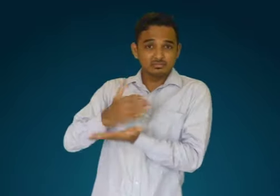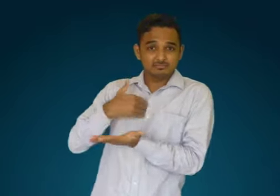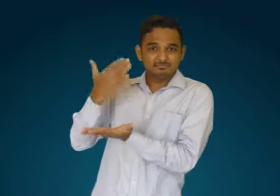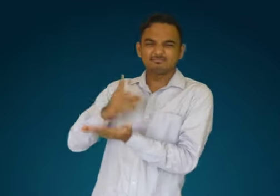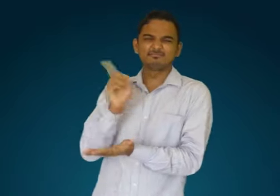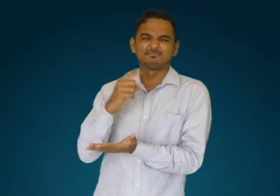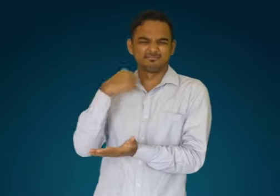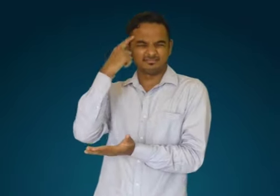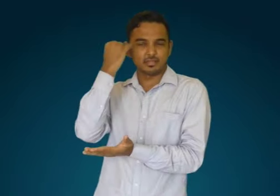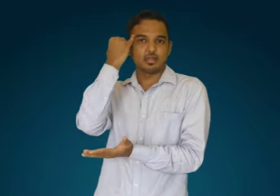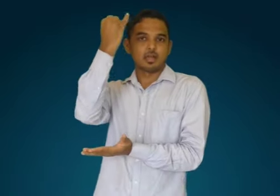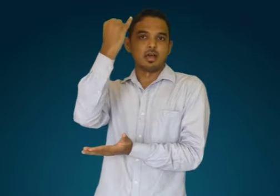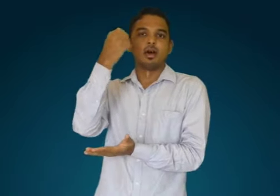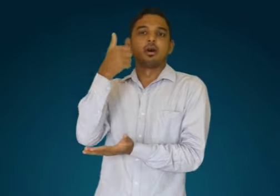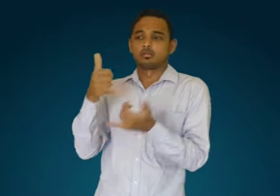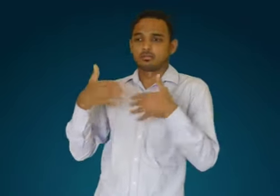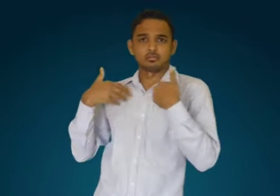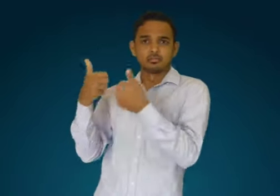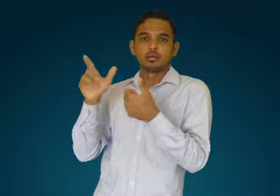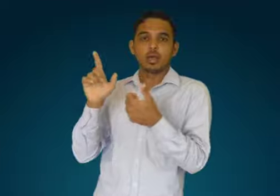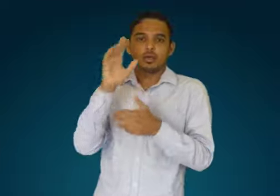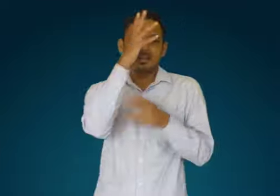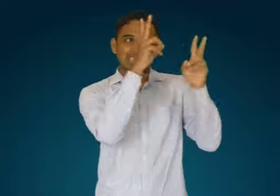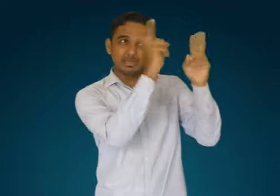however a full day of lessons can be quite heavy